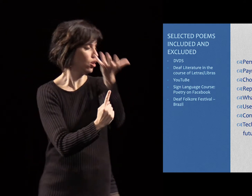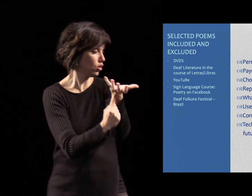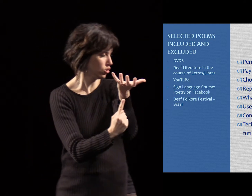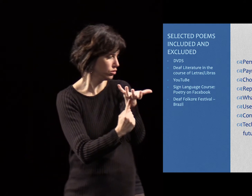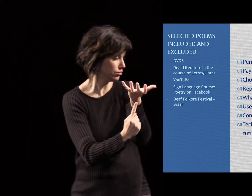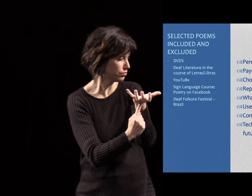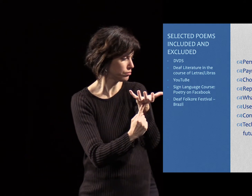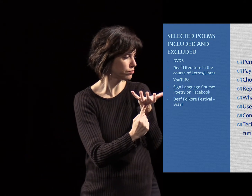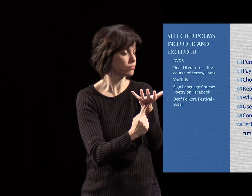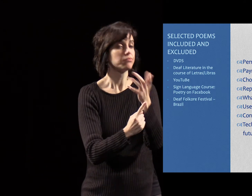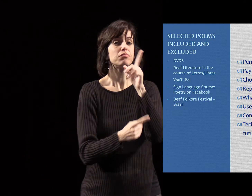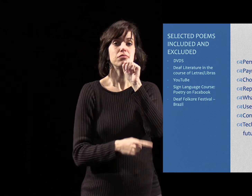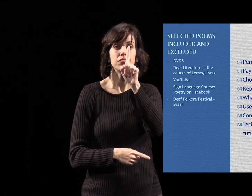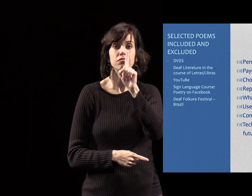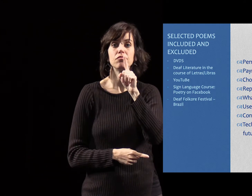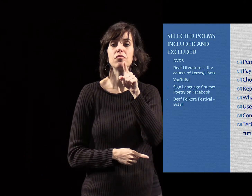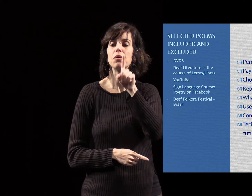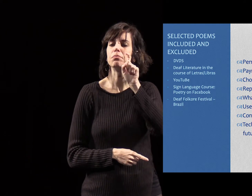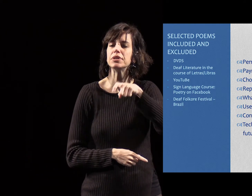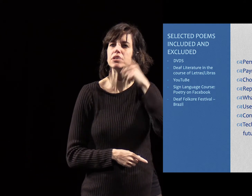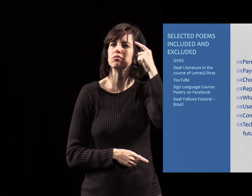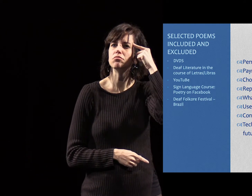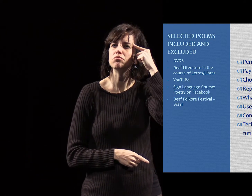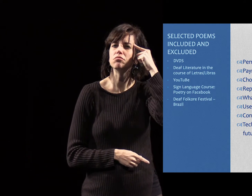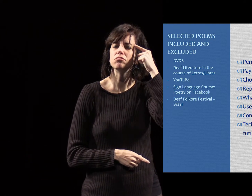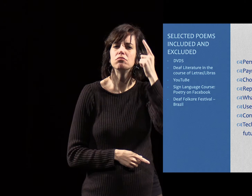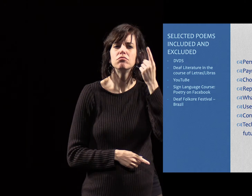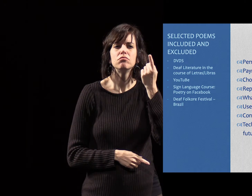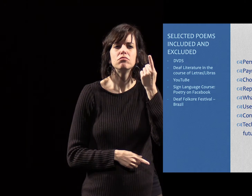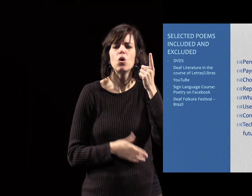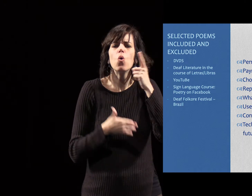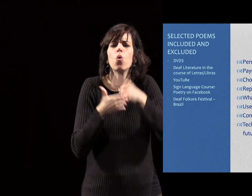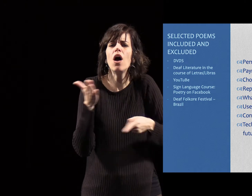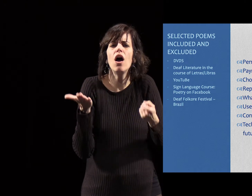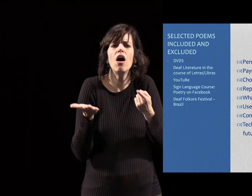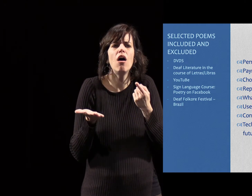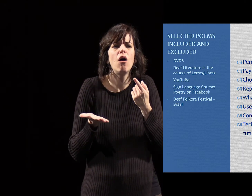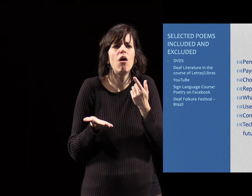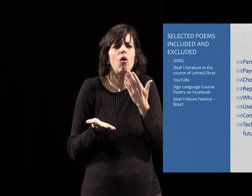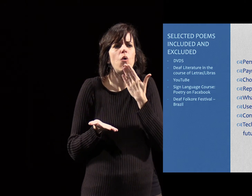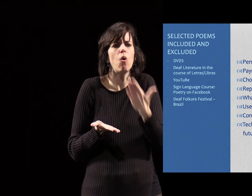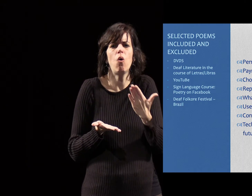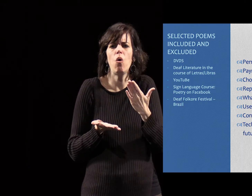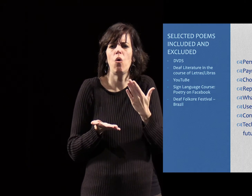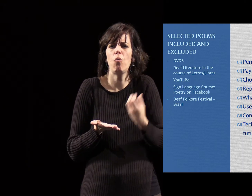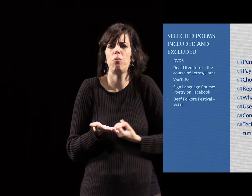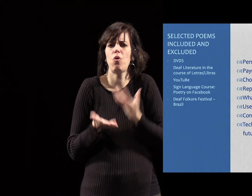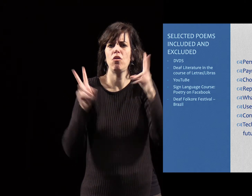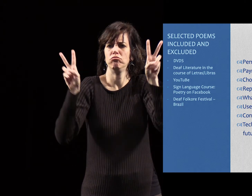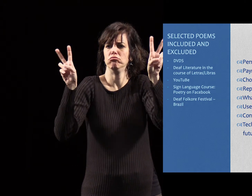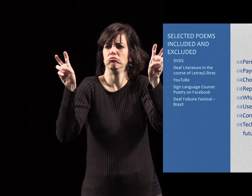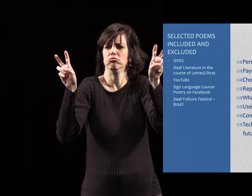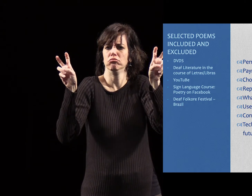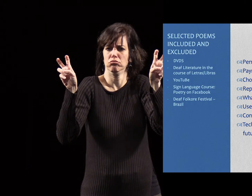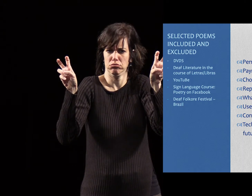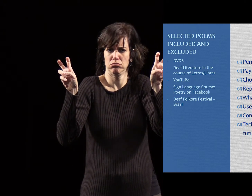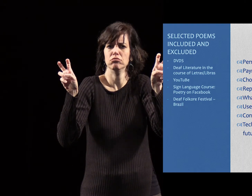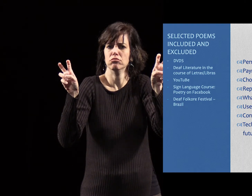Now, when selecting the works to include in my anthology, I had to think to myself, what makes good poetry?